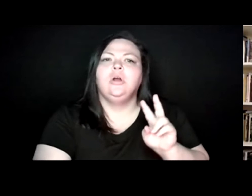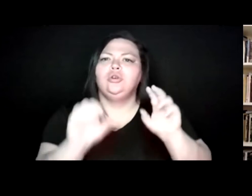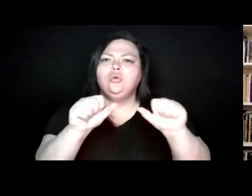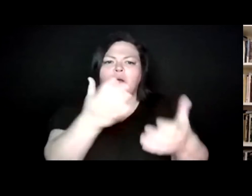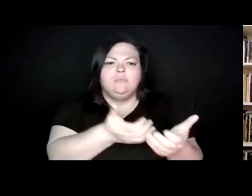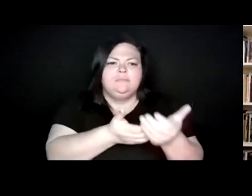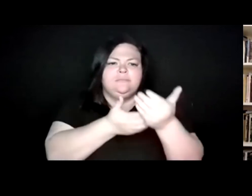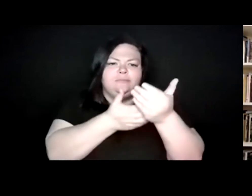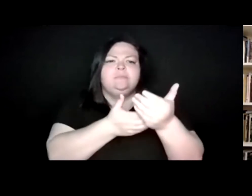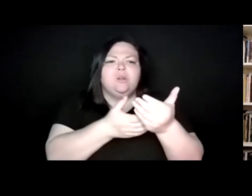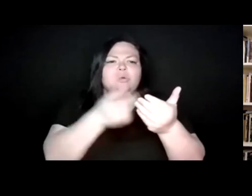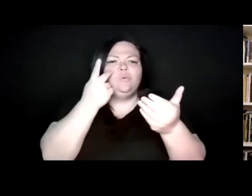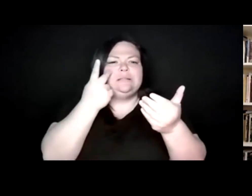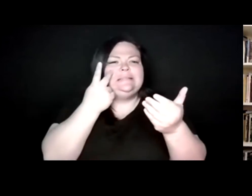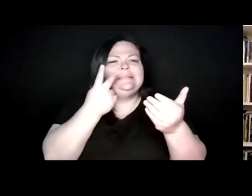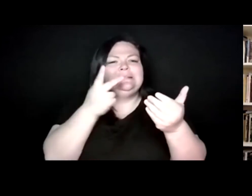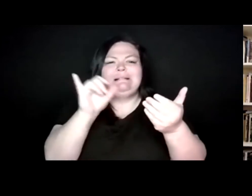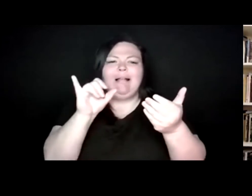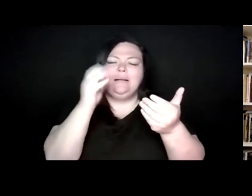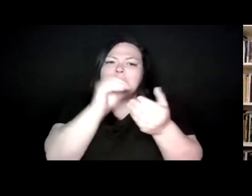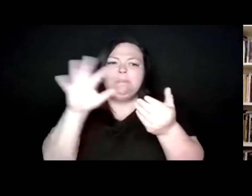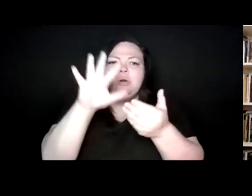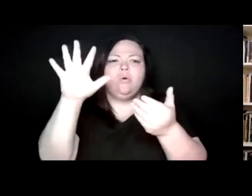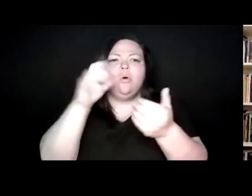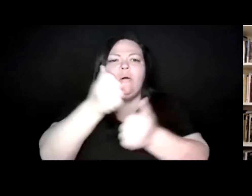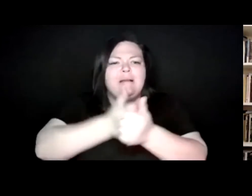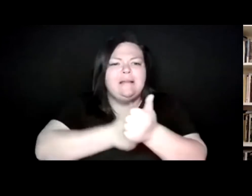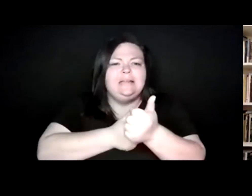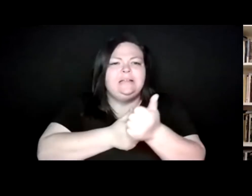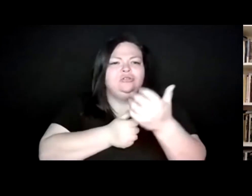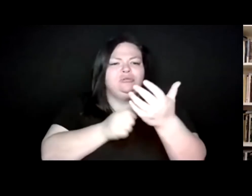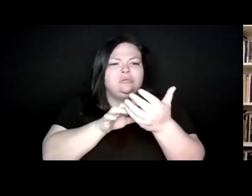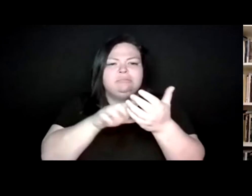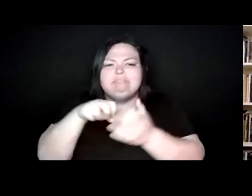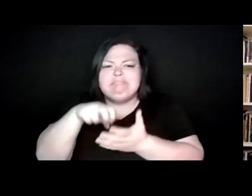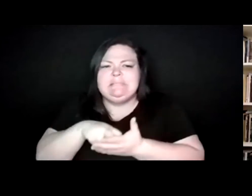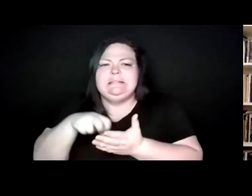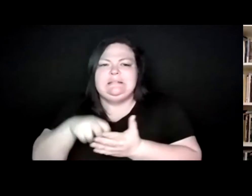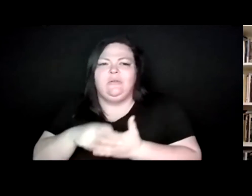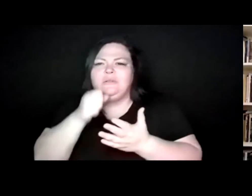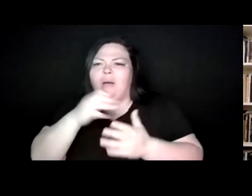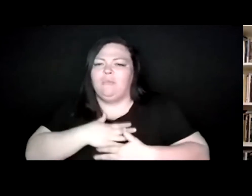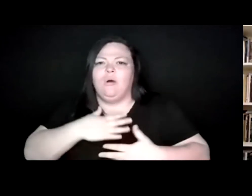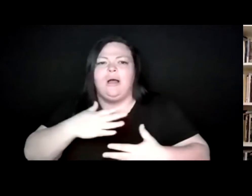spiriting a clock-work miracle: / each supplicant kneeling // to his absence / of breath, blessed by his cams //